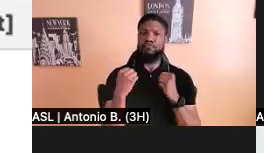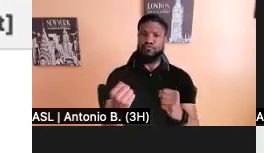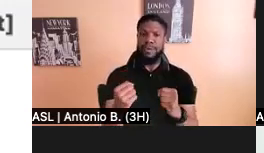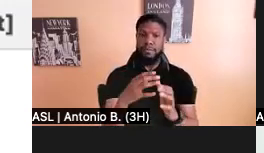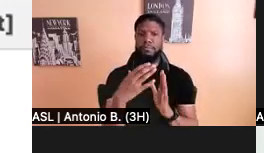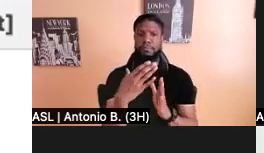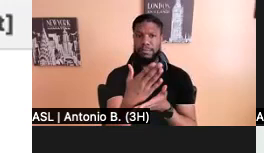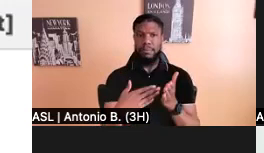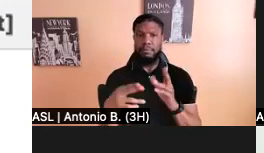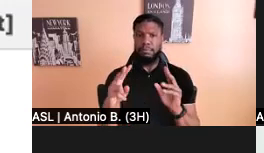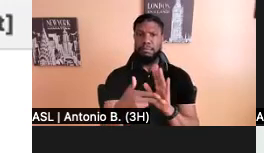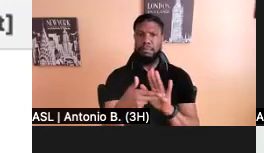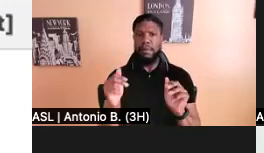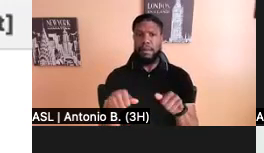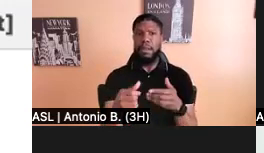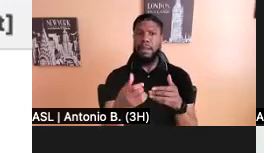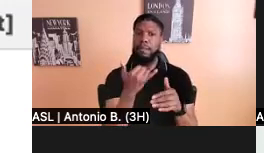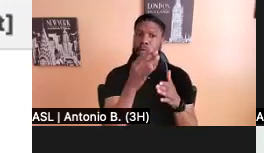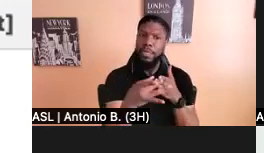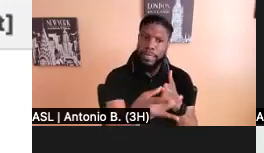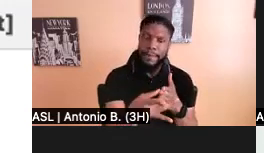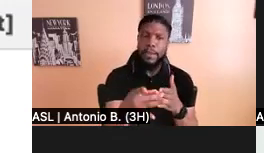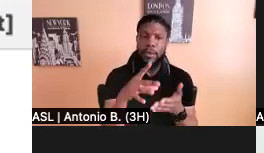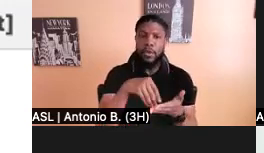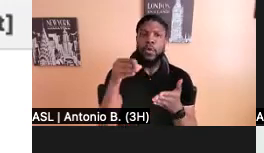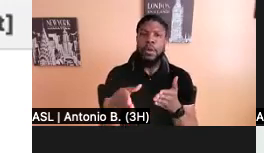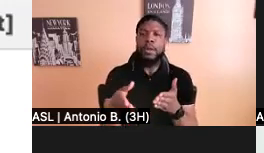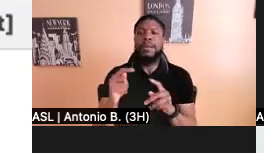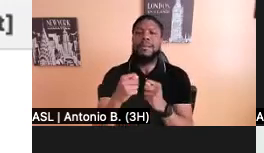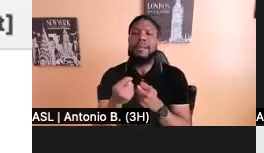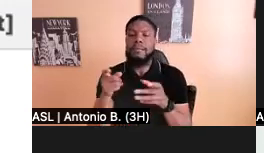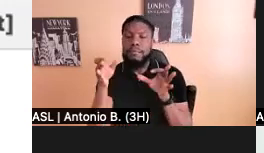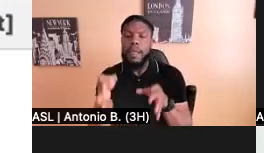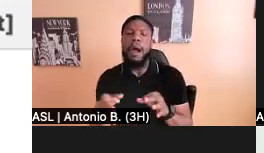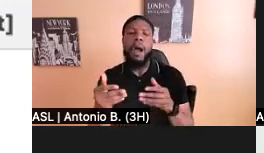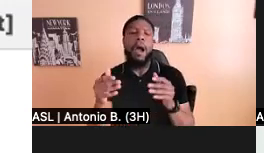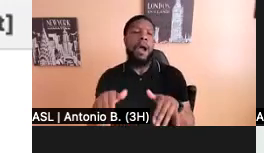my team decided to change the label of the section to "Highlights." This actually fits